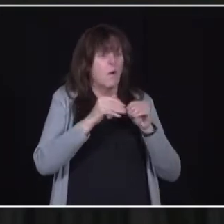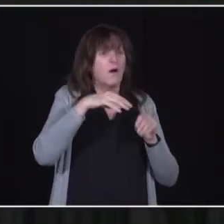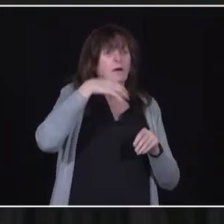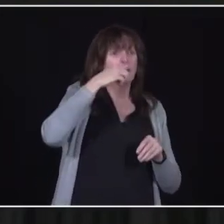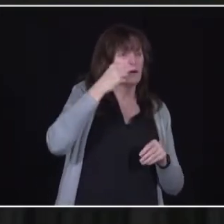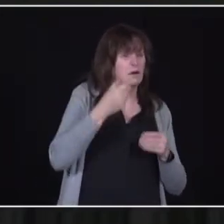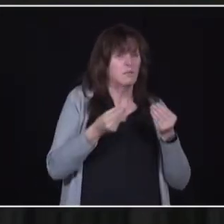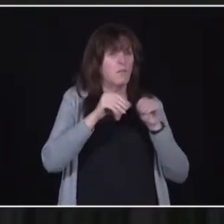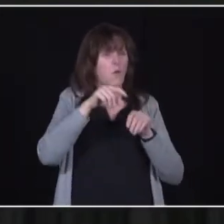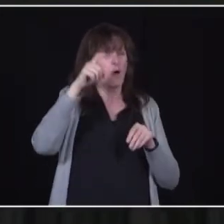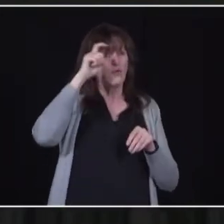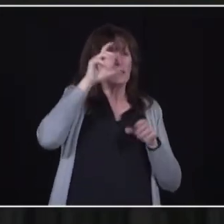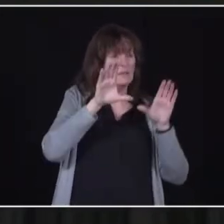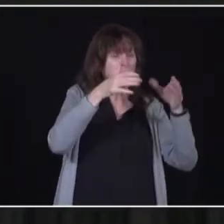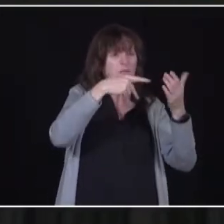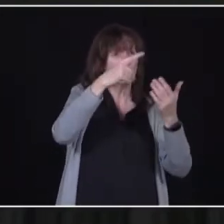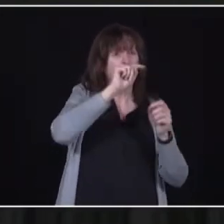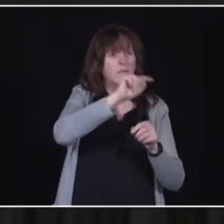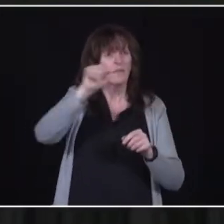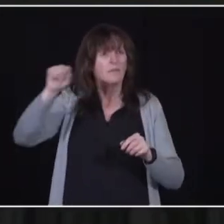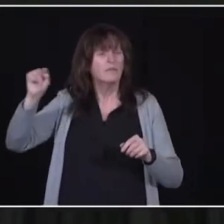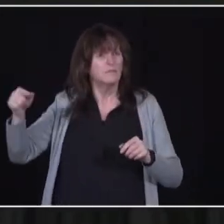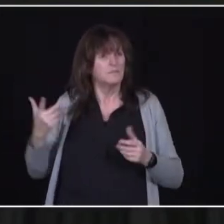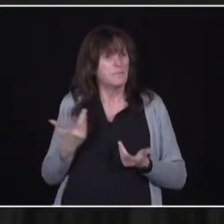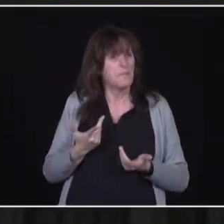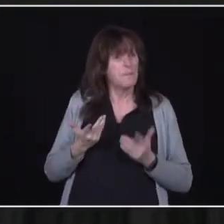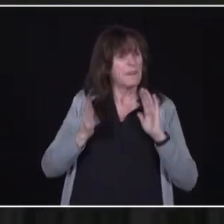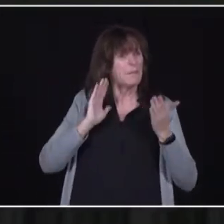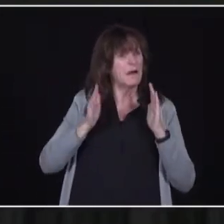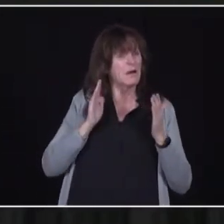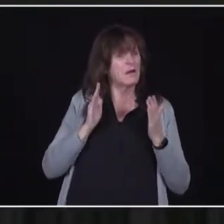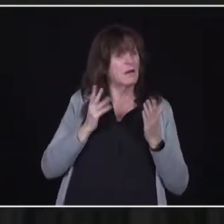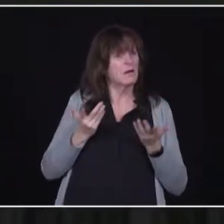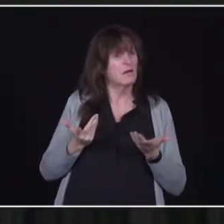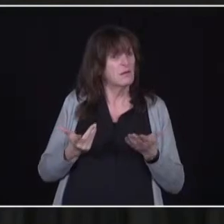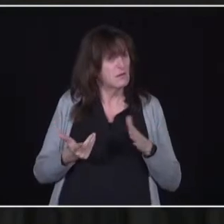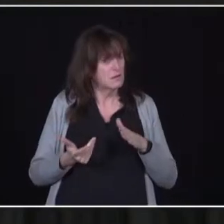We have a lot more long-term care patients and staff and seniors and residents.